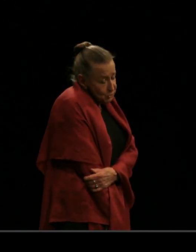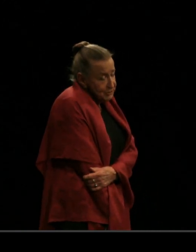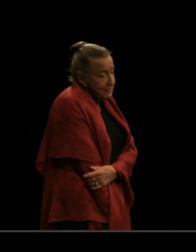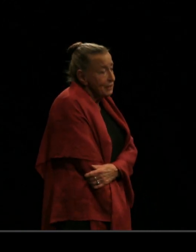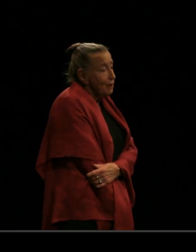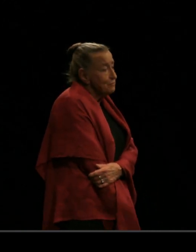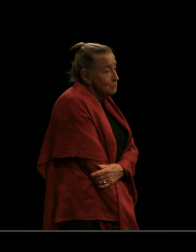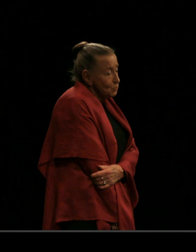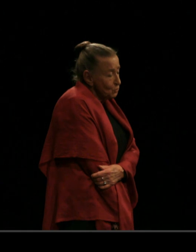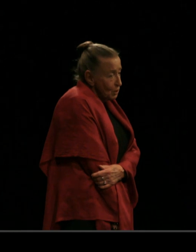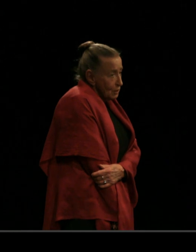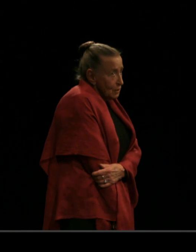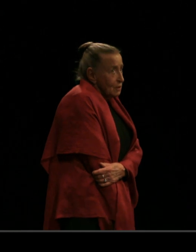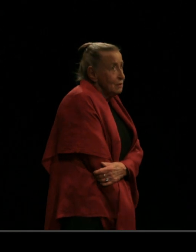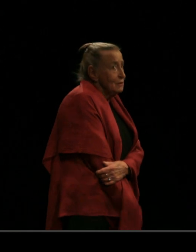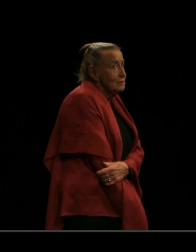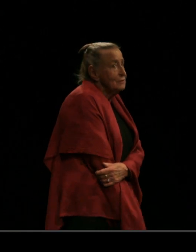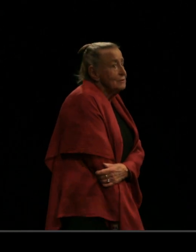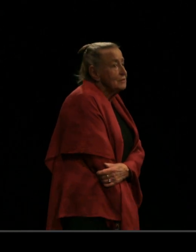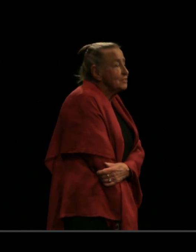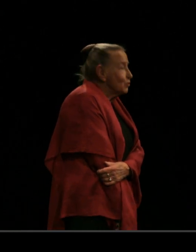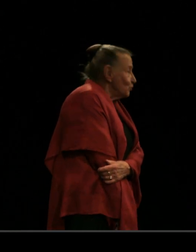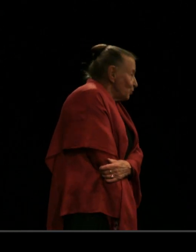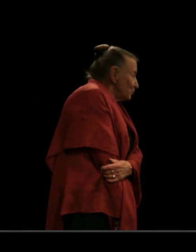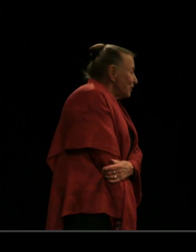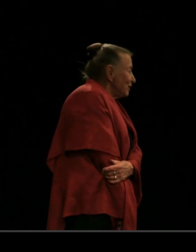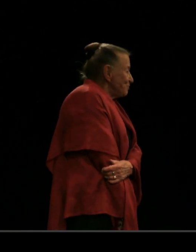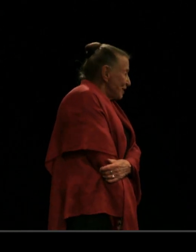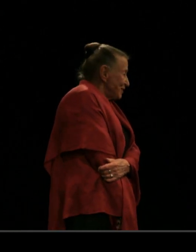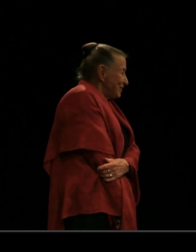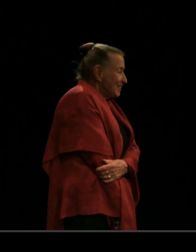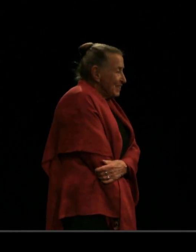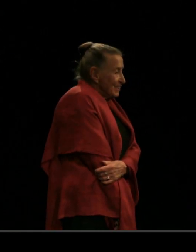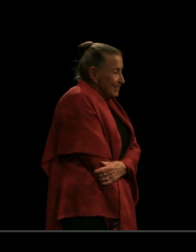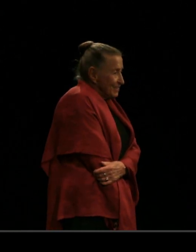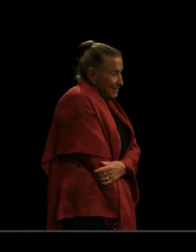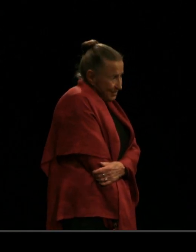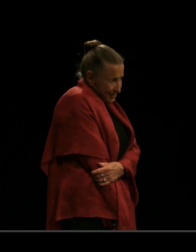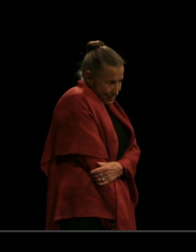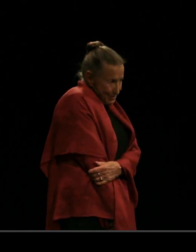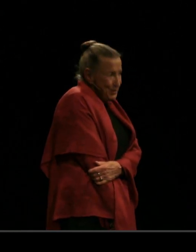his lips were next to Telimena's brow.